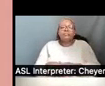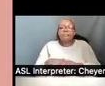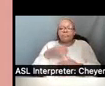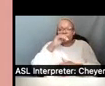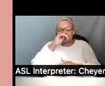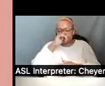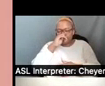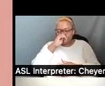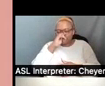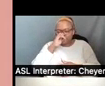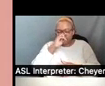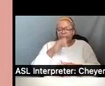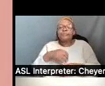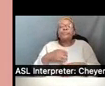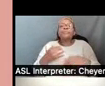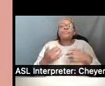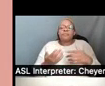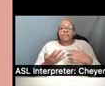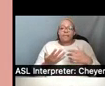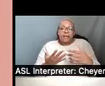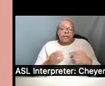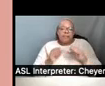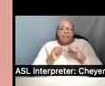I will continue to break down the core application.